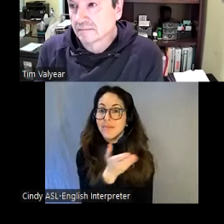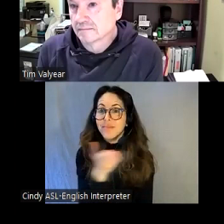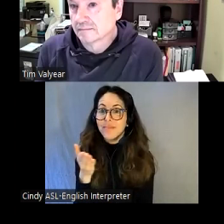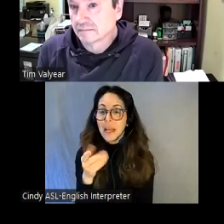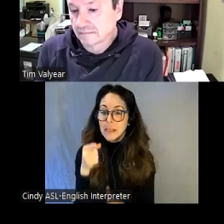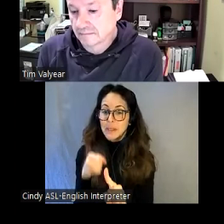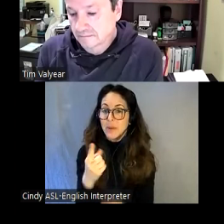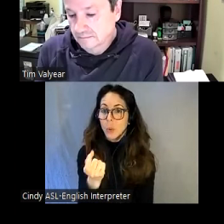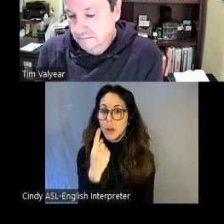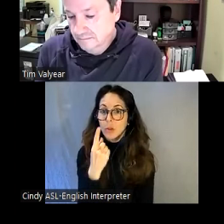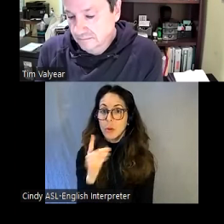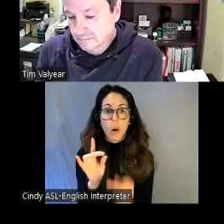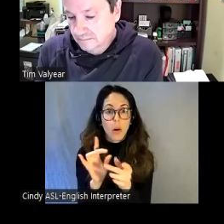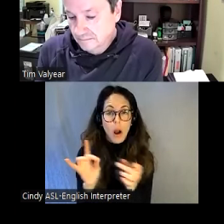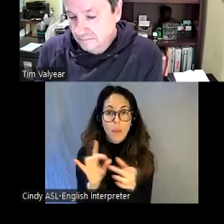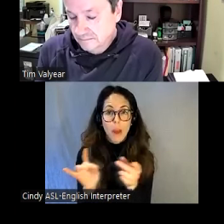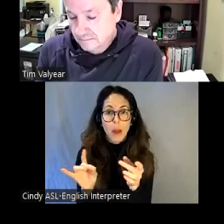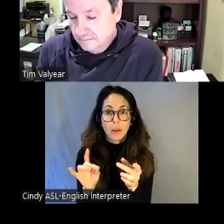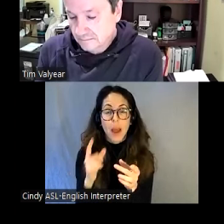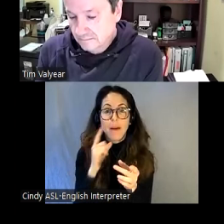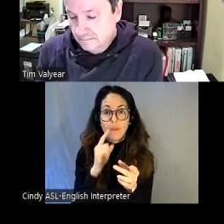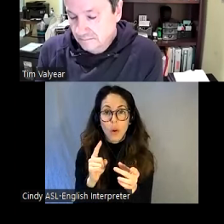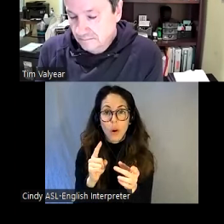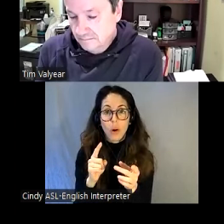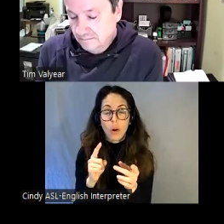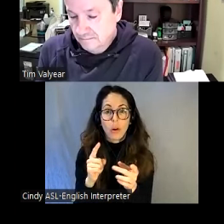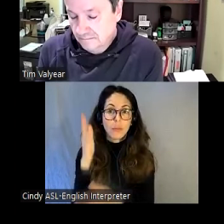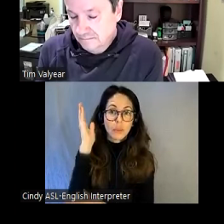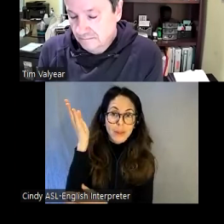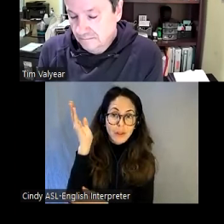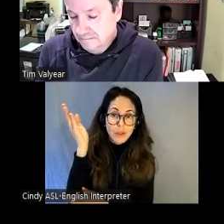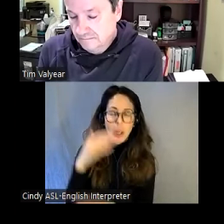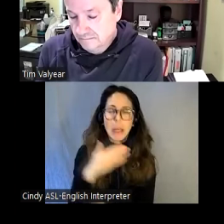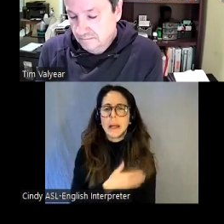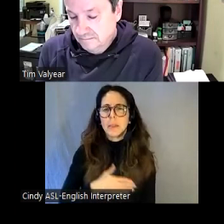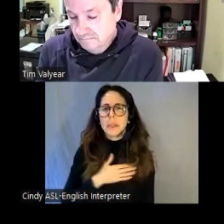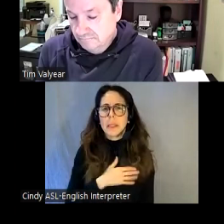muted and no video except for the hosts will be allowed. If